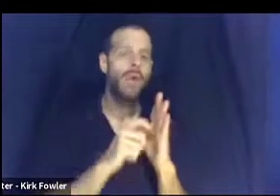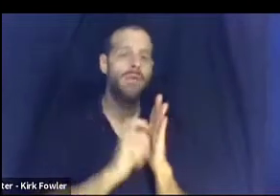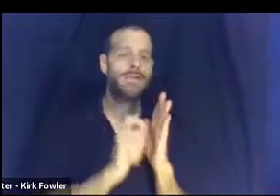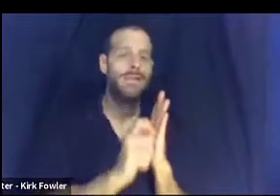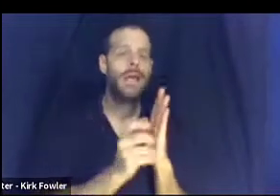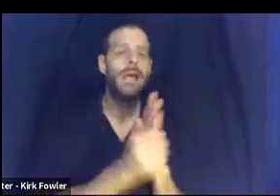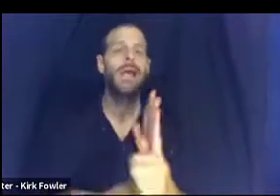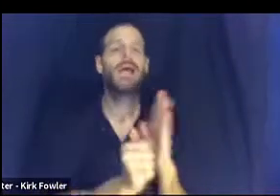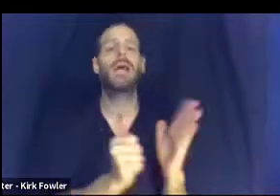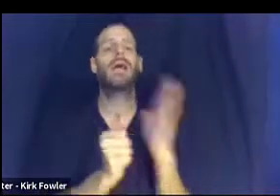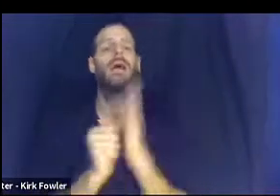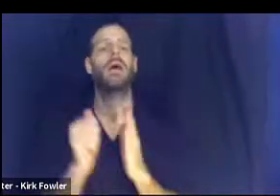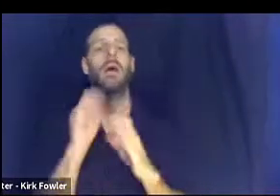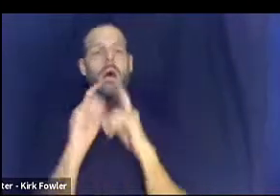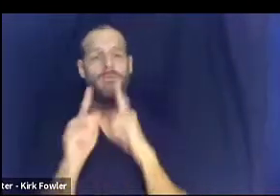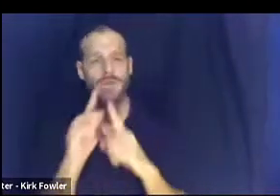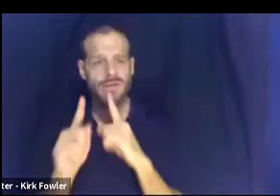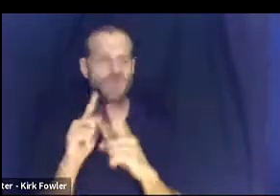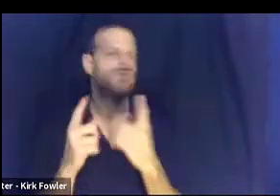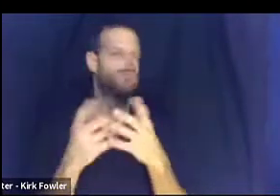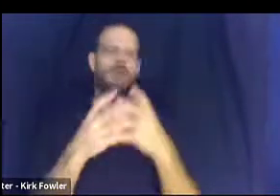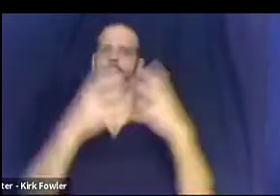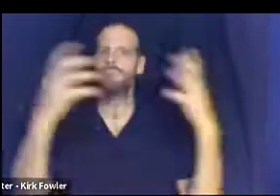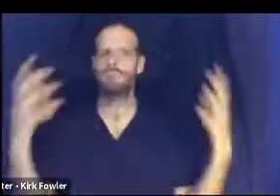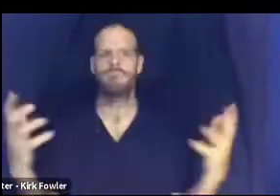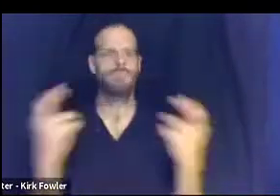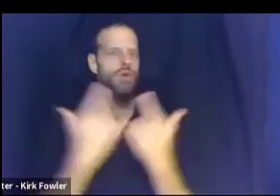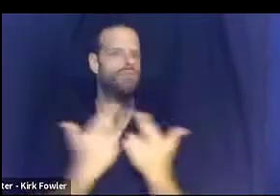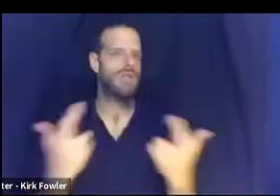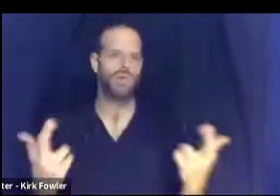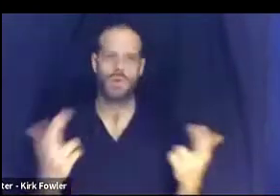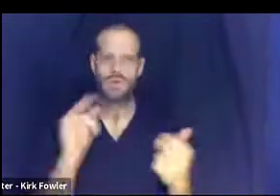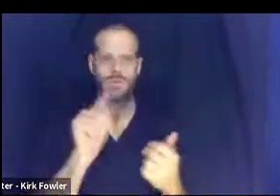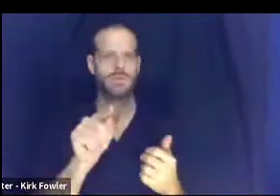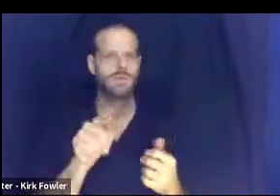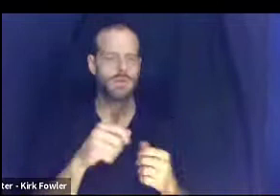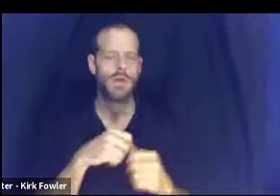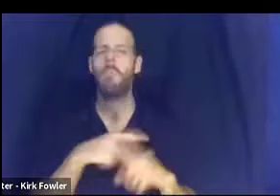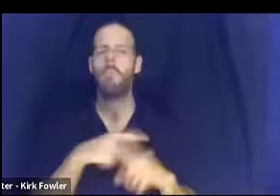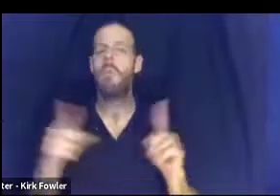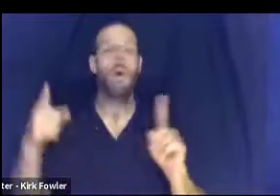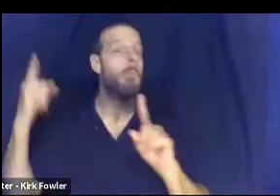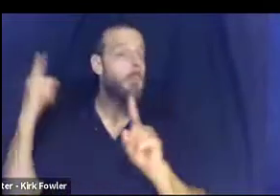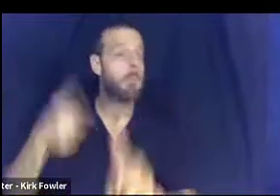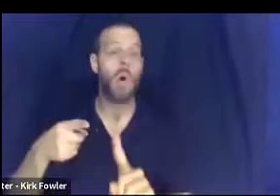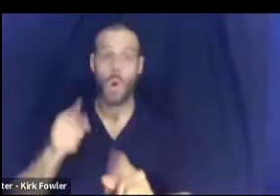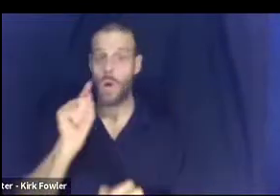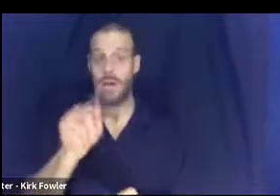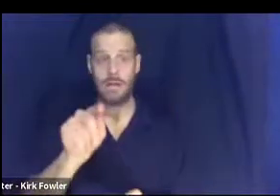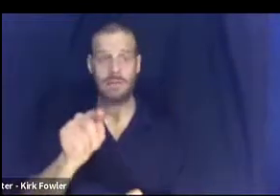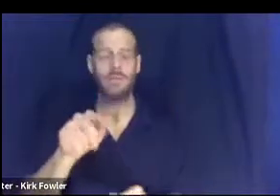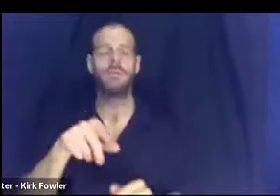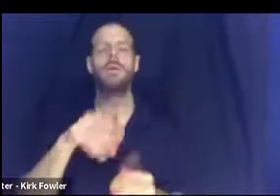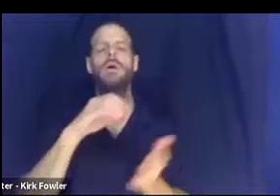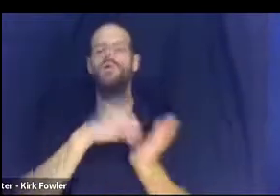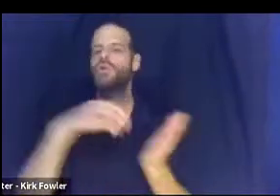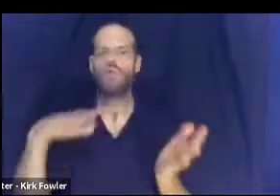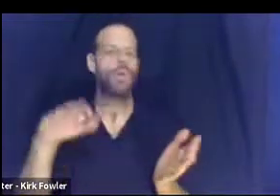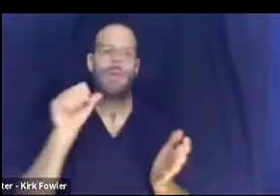And there's tons of resources on this. But I think the big point is your student's not ready for this expansive system